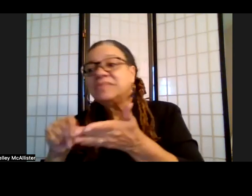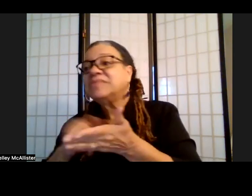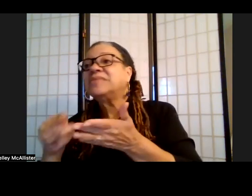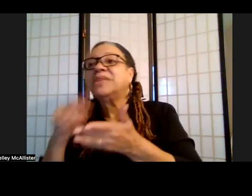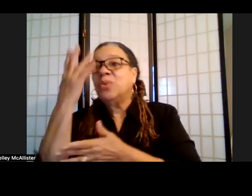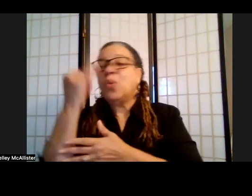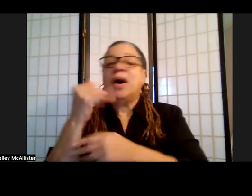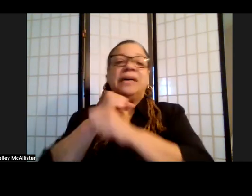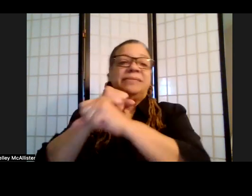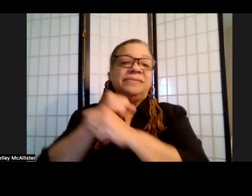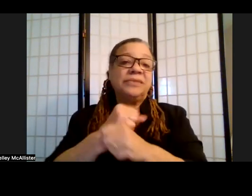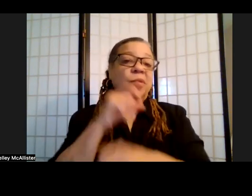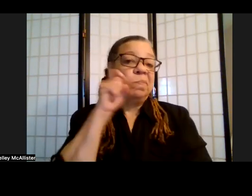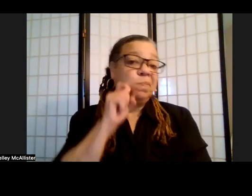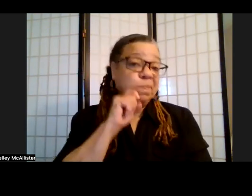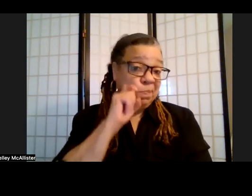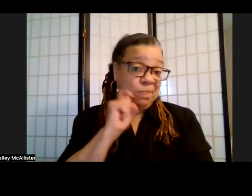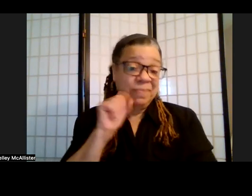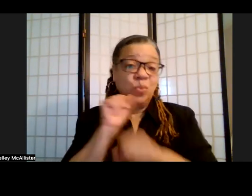among sex workers. He wanted to see whether the patterns of disease